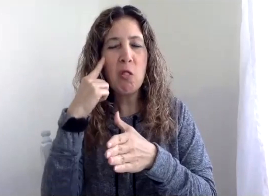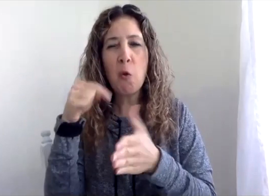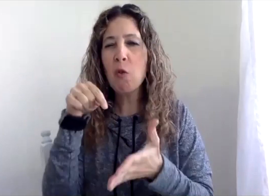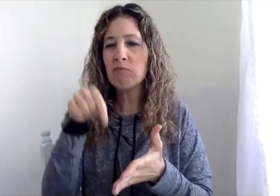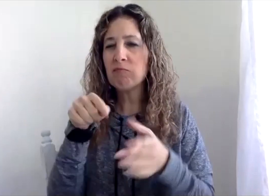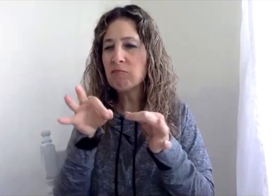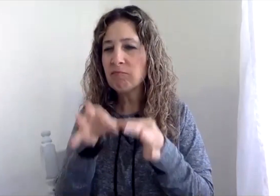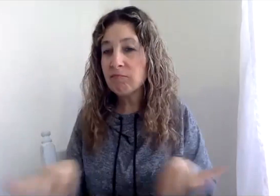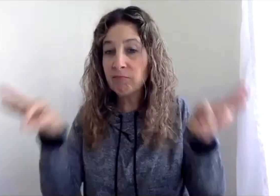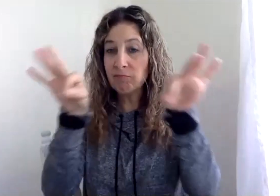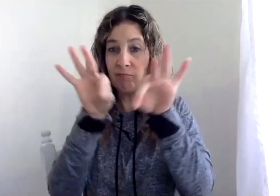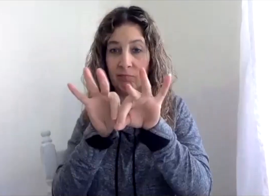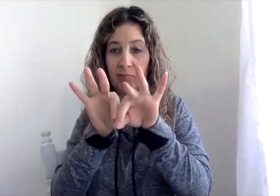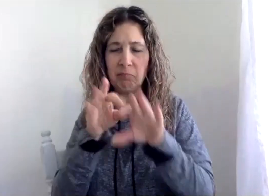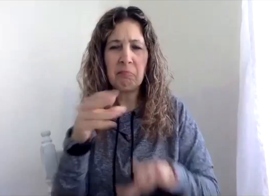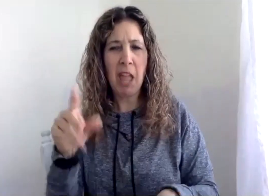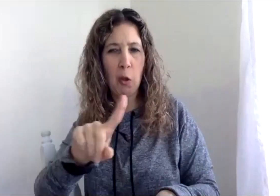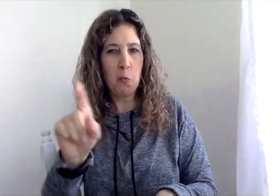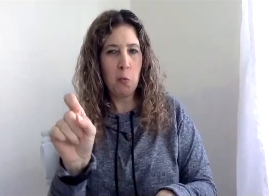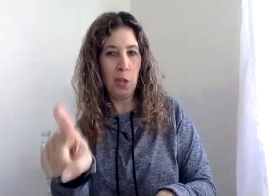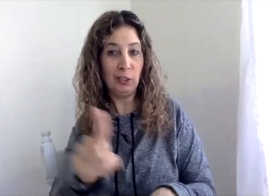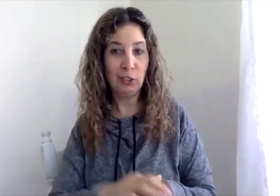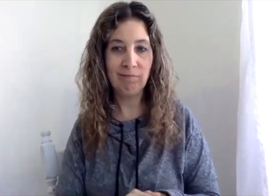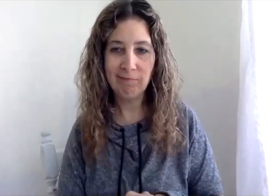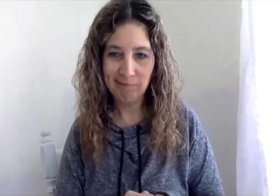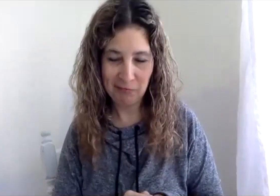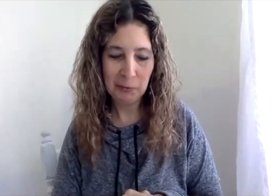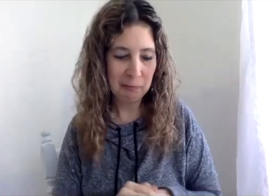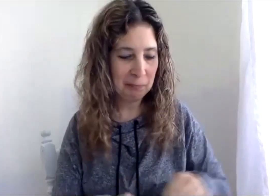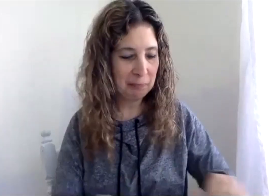vlog here that I thought was very important to share it's a question.